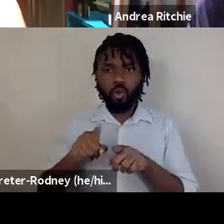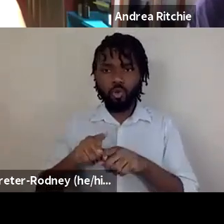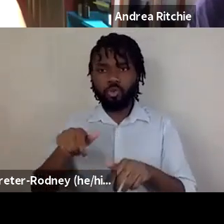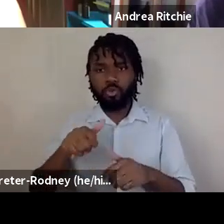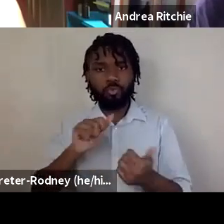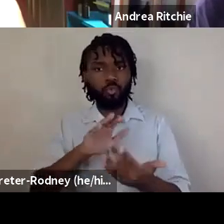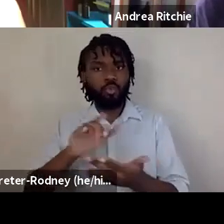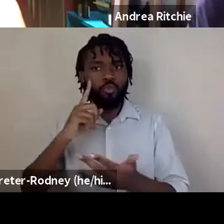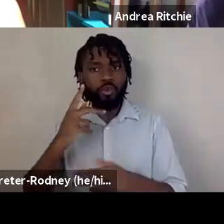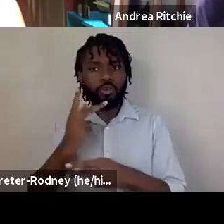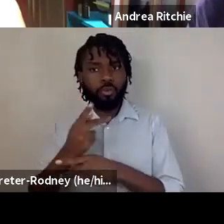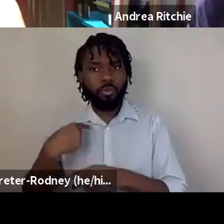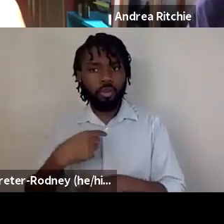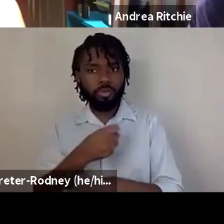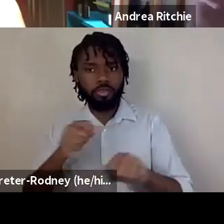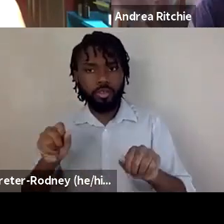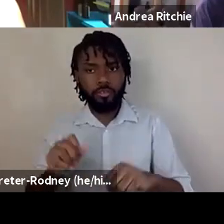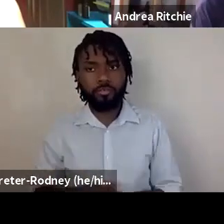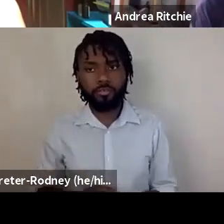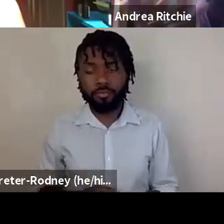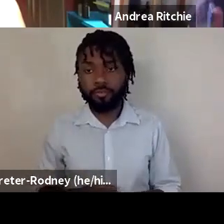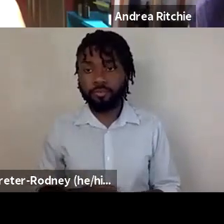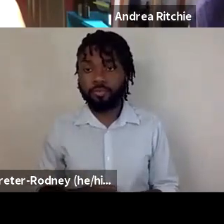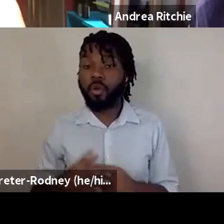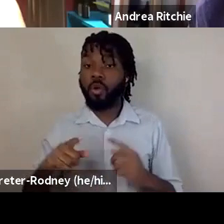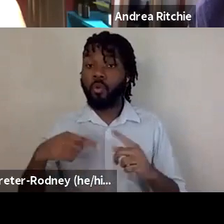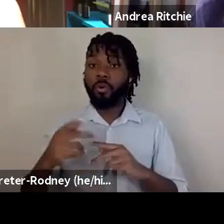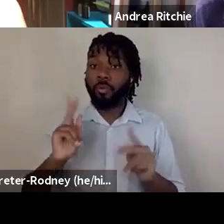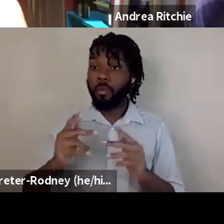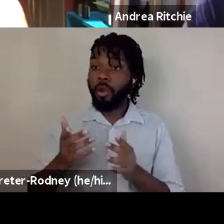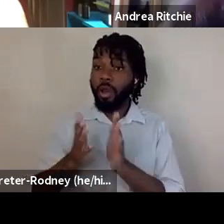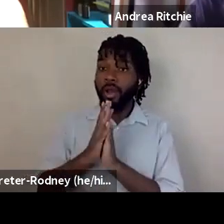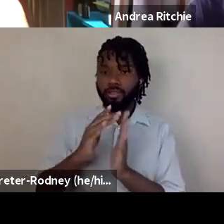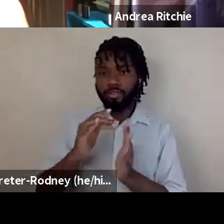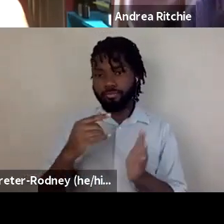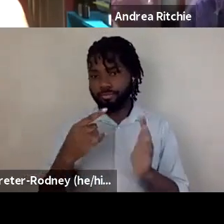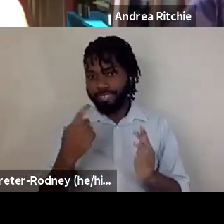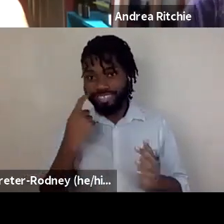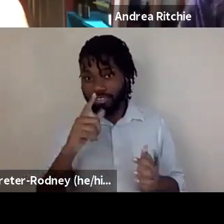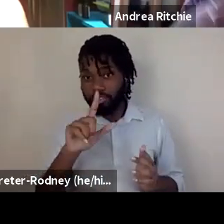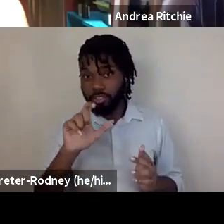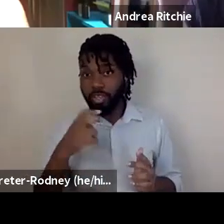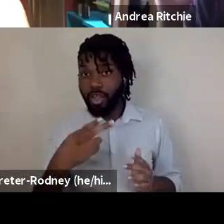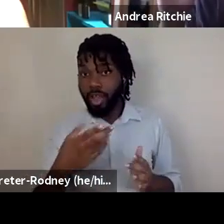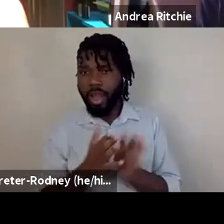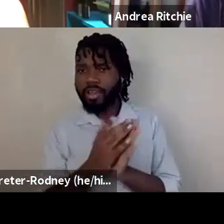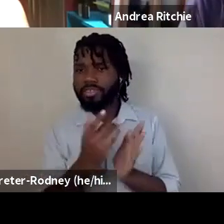So when people ask, as Leah was saying, "What next? "What instead?